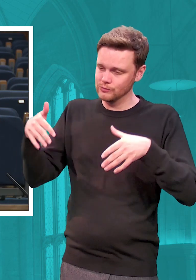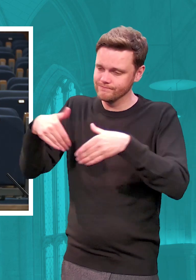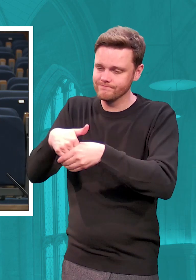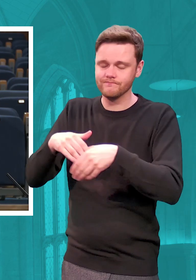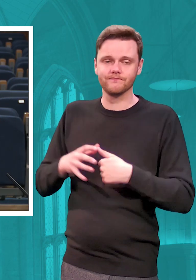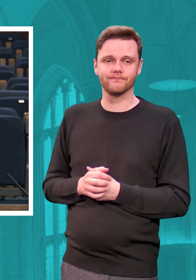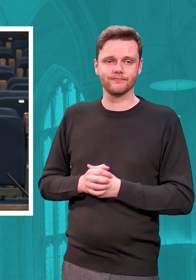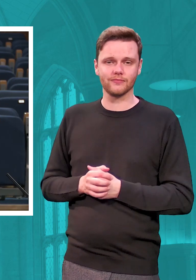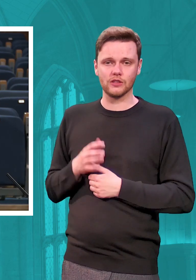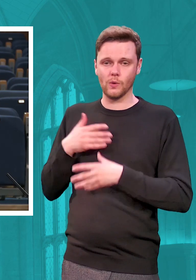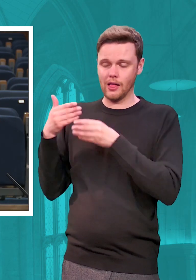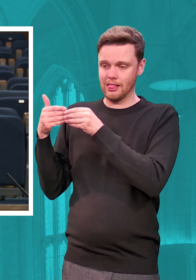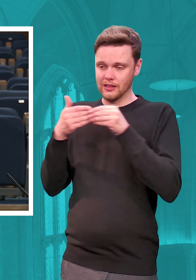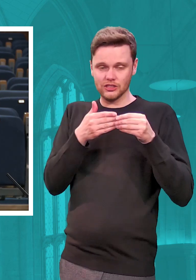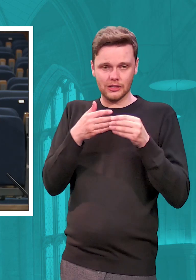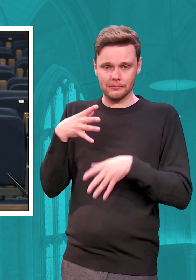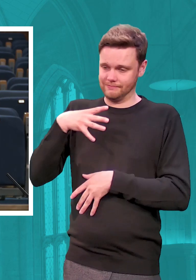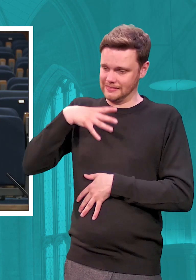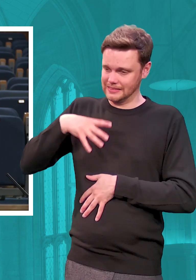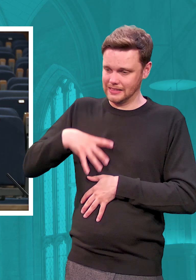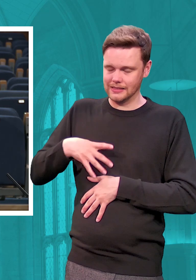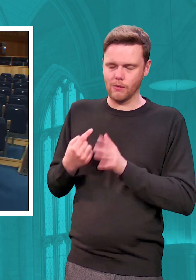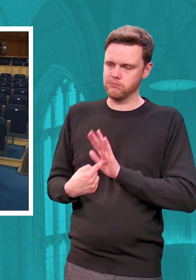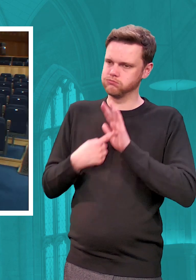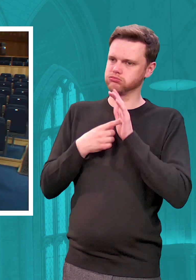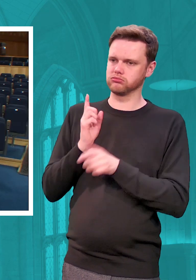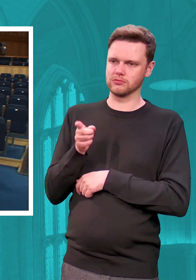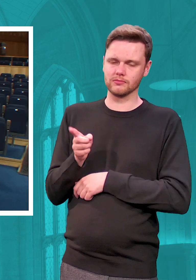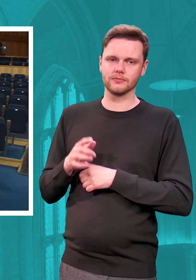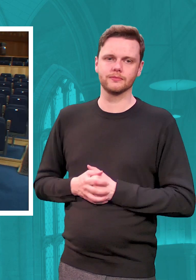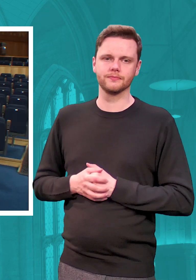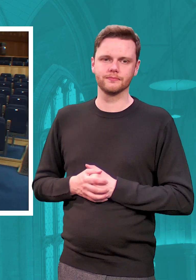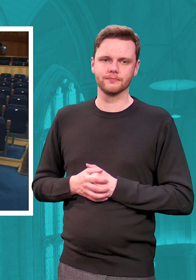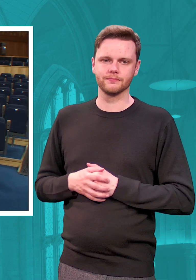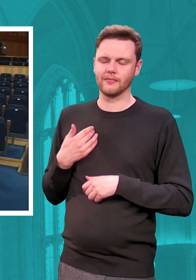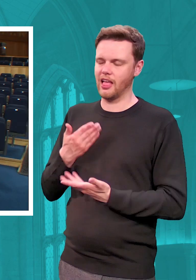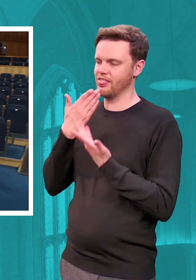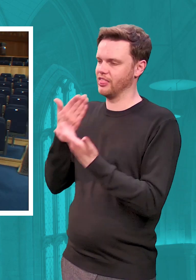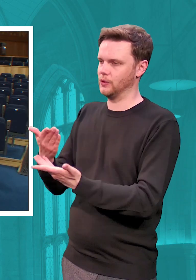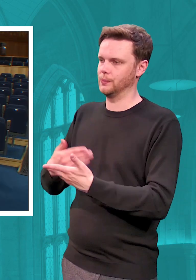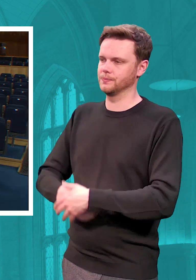which is grounded in prophetic faith will be key. Dave, thank you very much. Thank you, John.